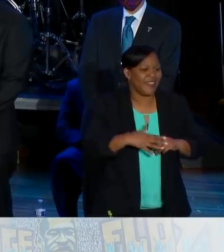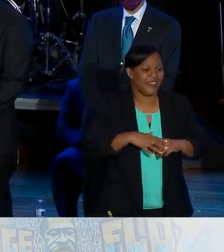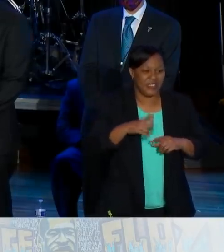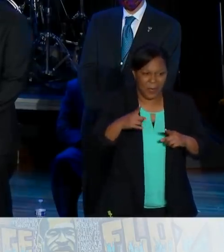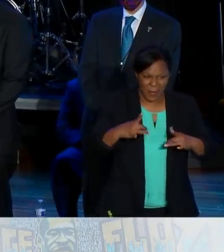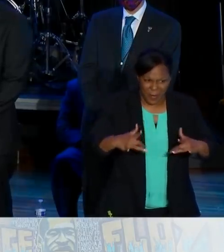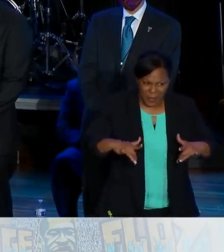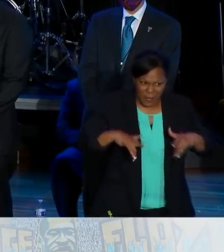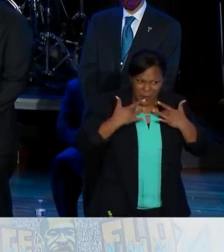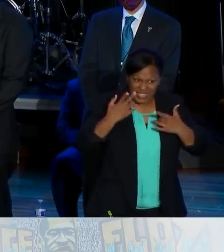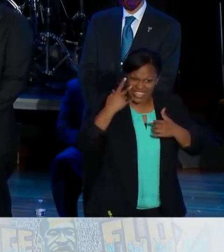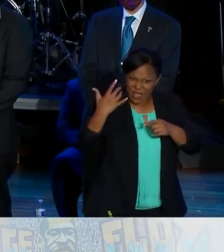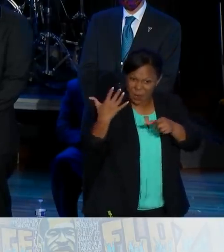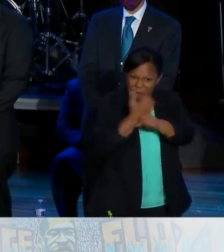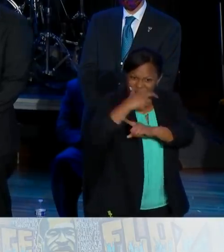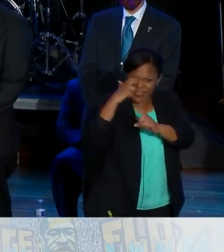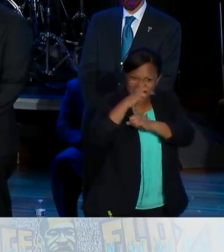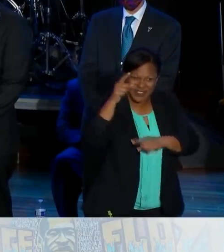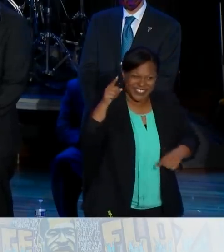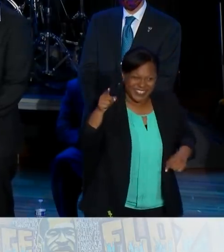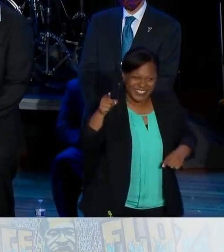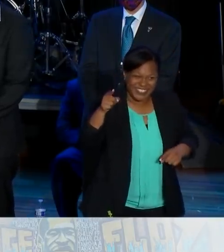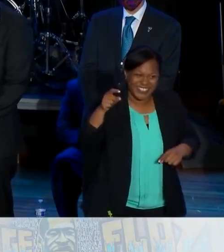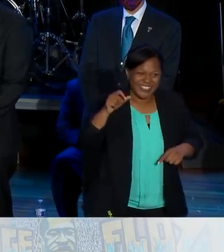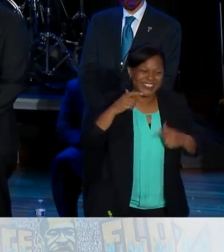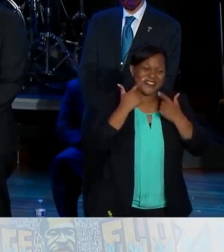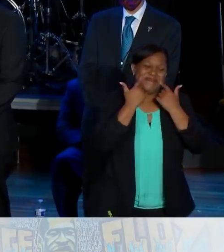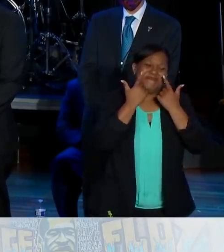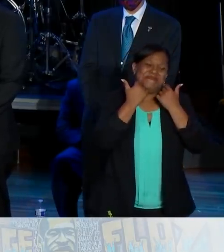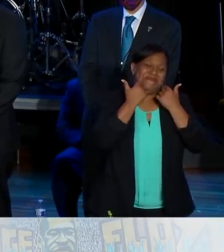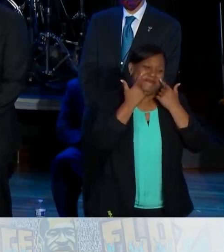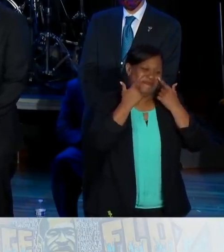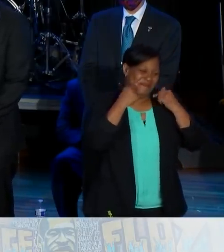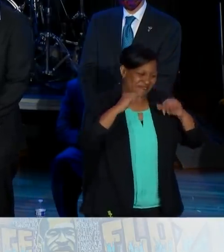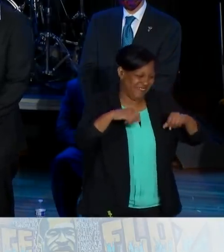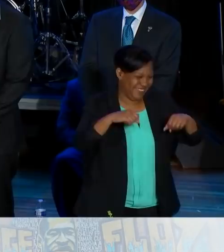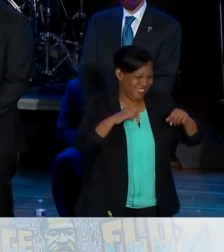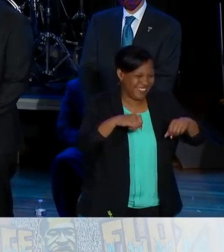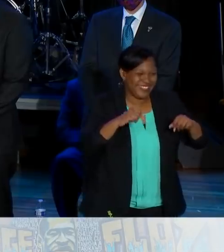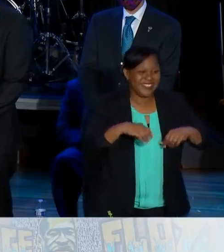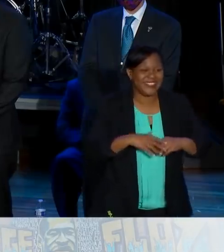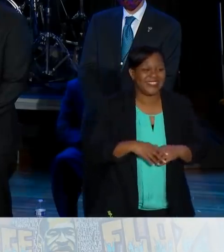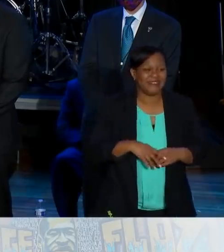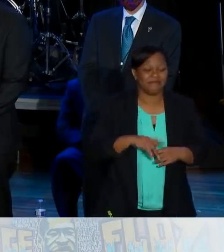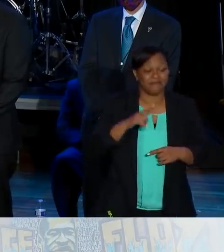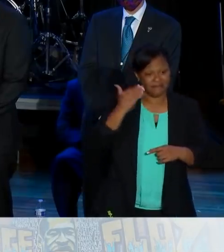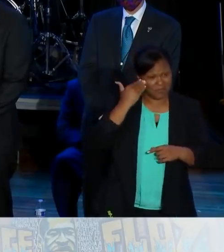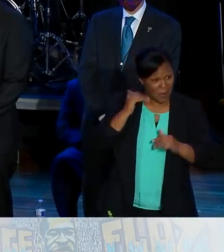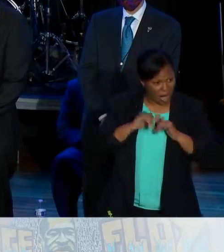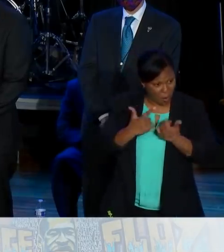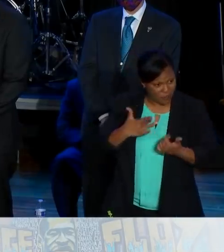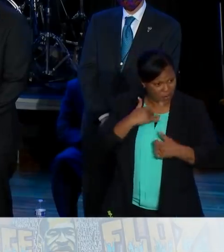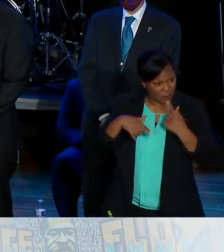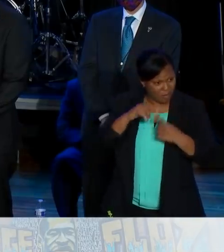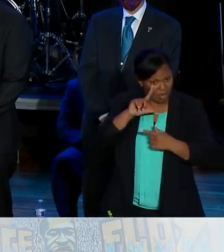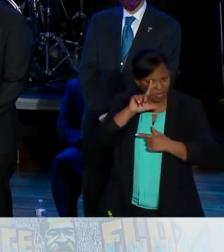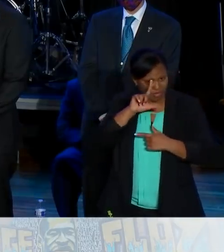FINALS. I REMEMBER THE VERY FIRST PHONE CALL. MAN, YOU'RE TOO HAPPY, YOU SOUND LIKE YOU WON A CHAMPIONSHIP.